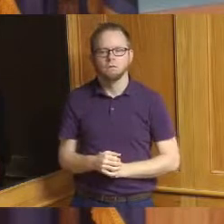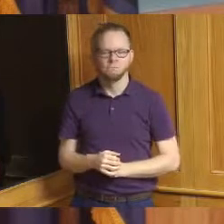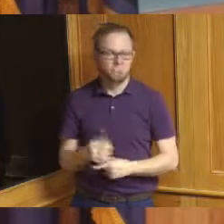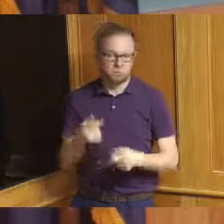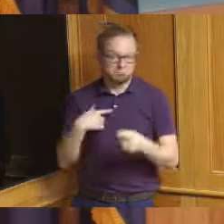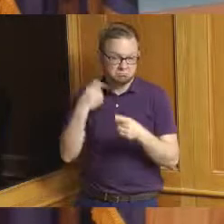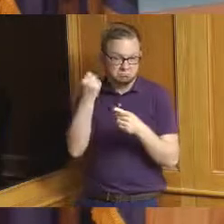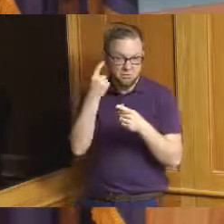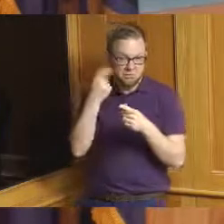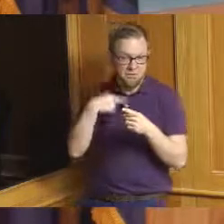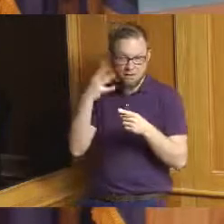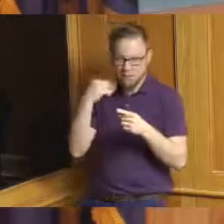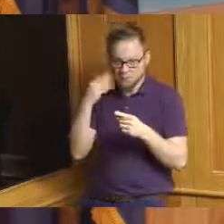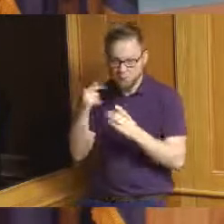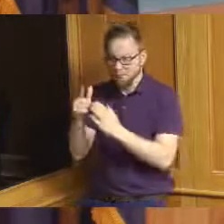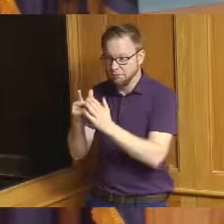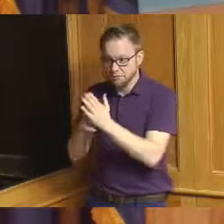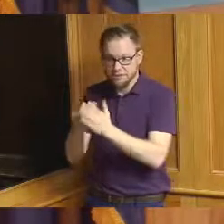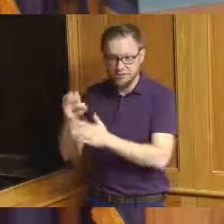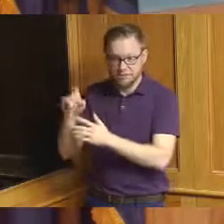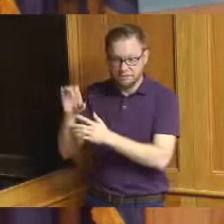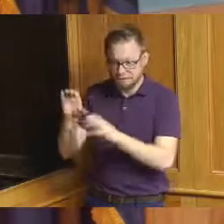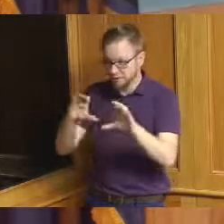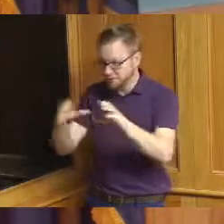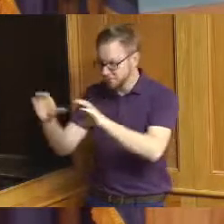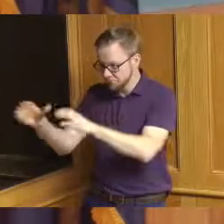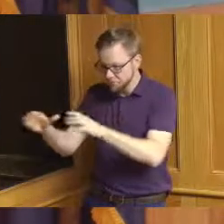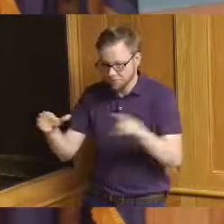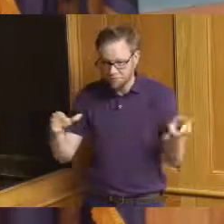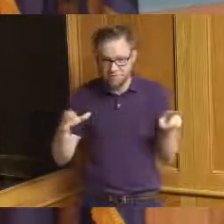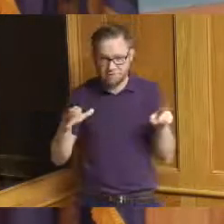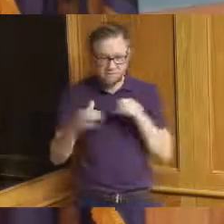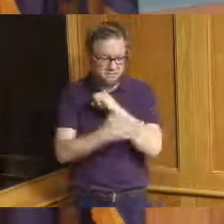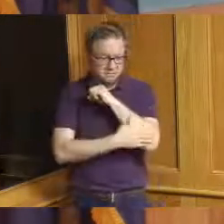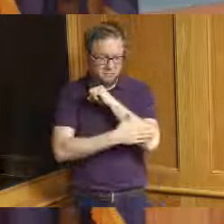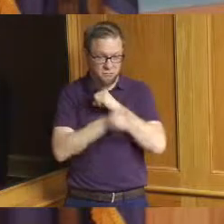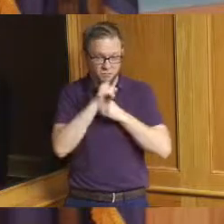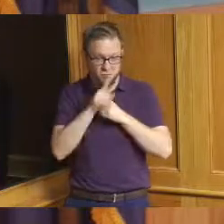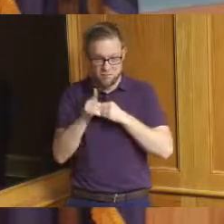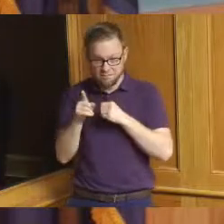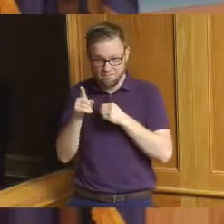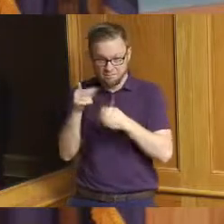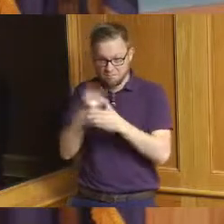of an executive side but this side is kind of the both of the best of both worlds and we can vote on